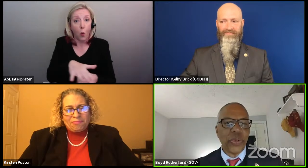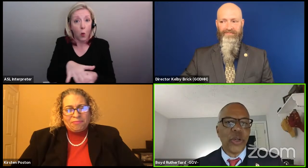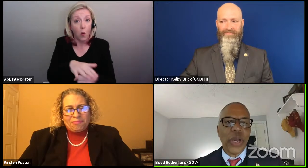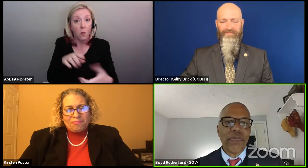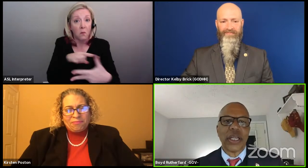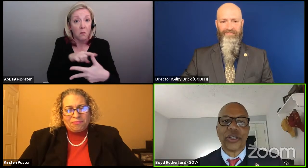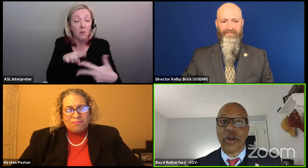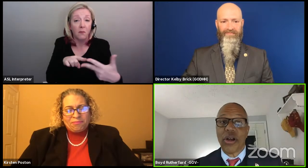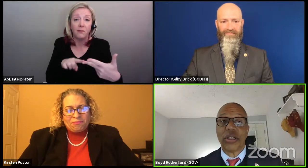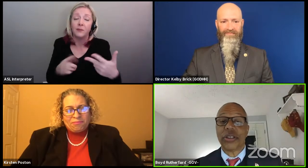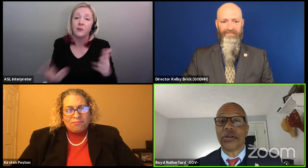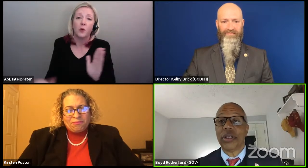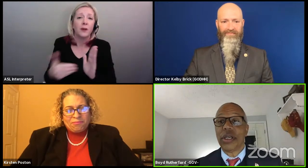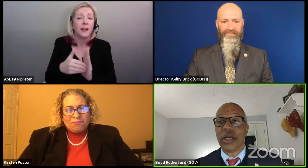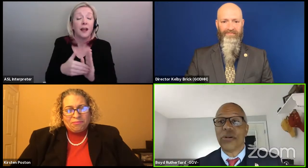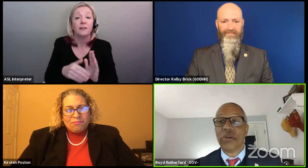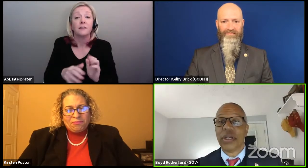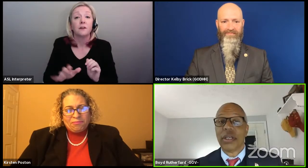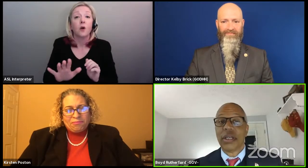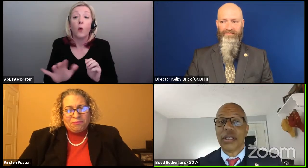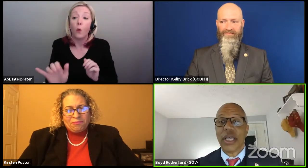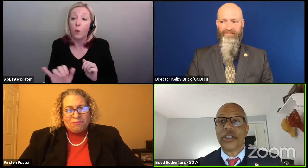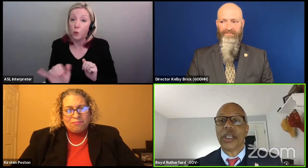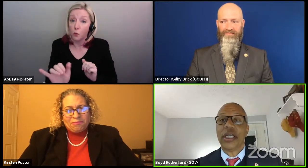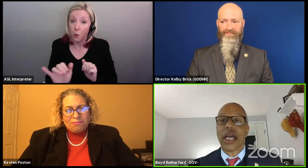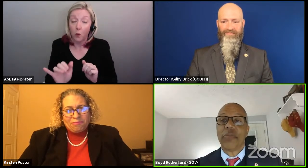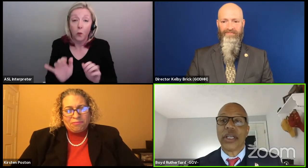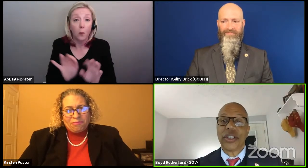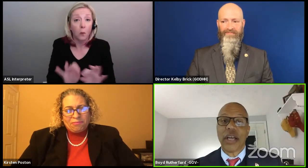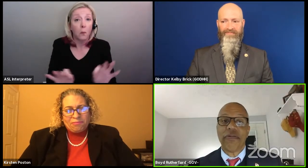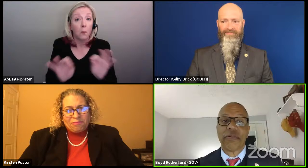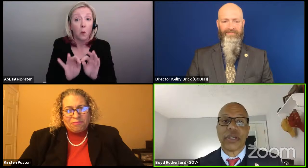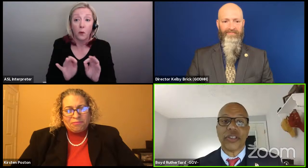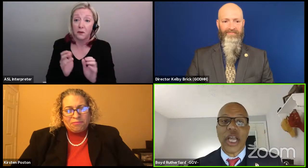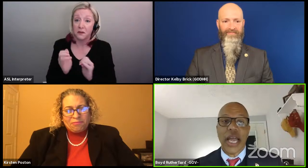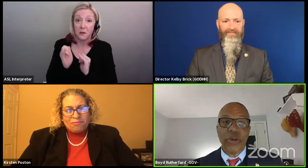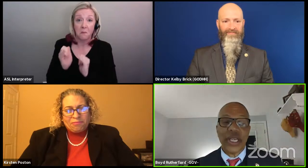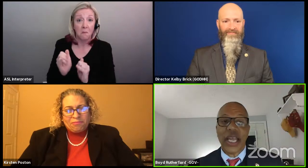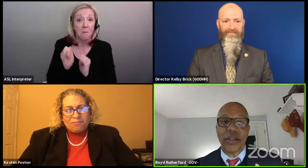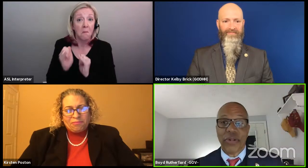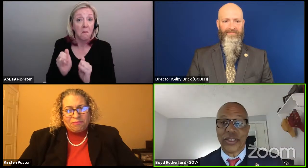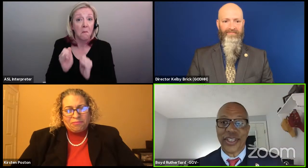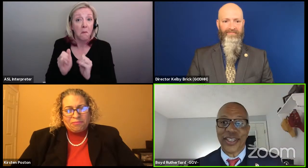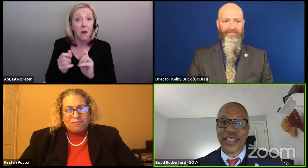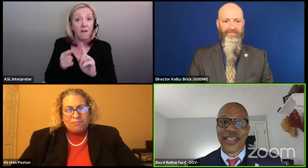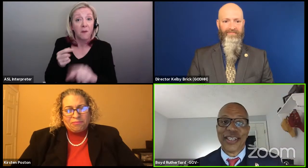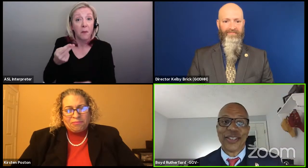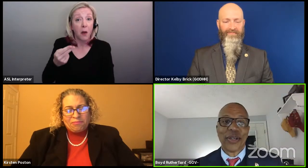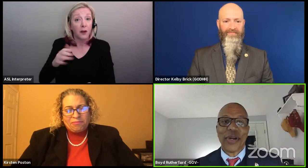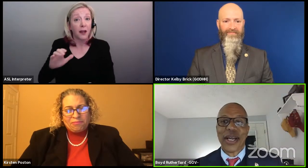me greet pleasure to also know that she, like myself, is a Howard County resident. So I